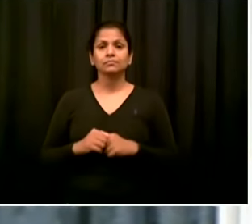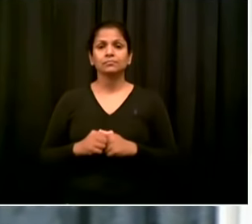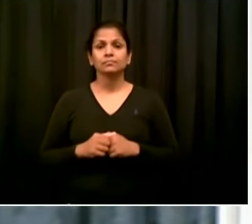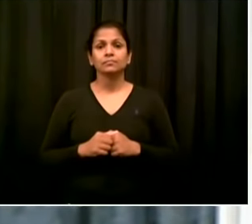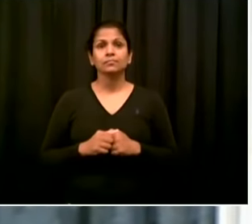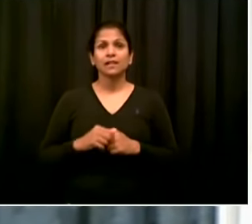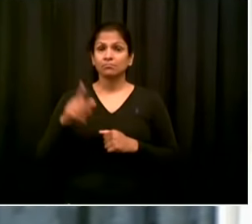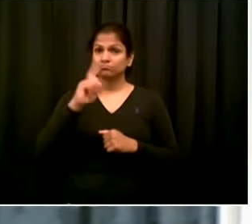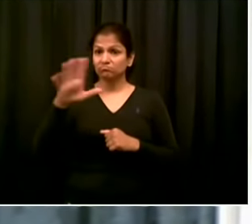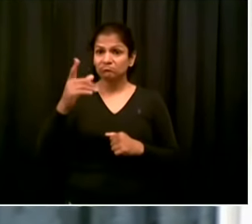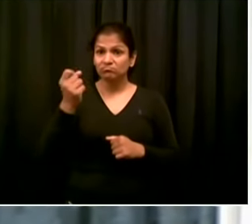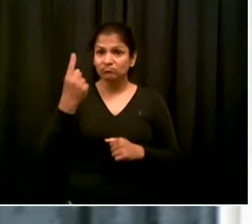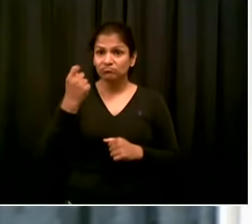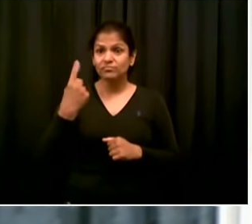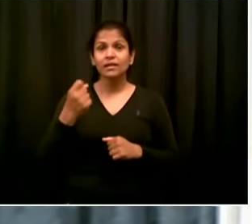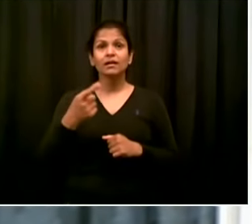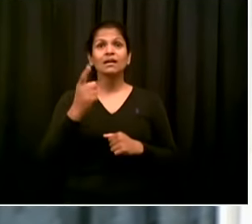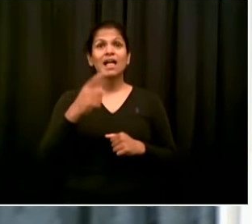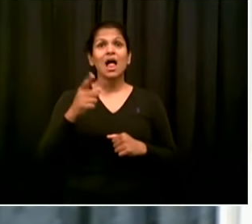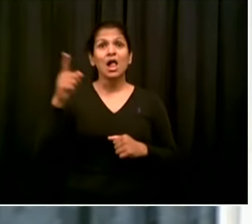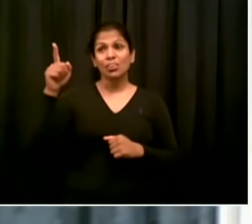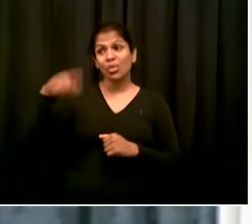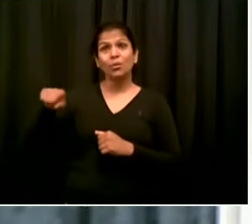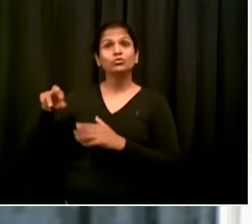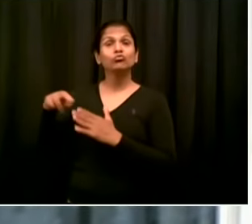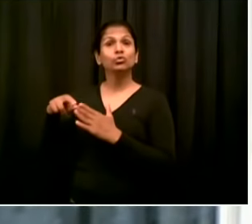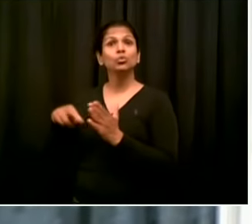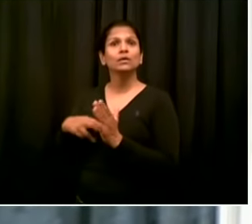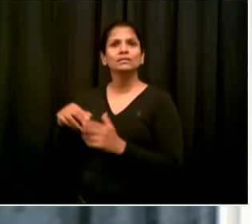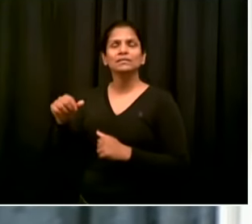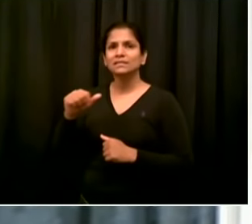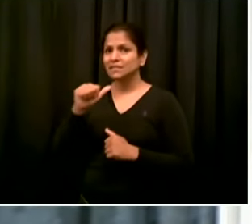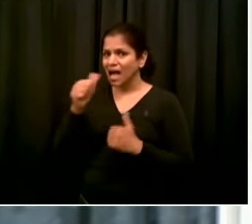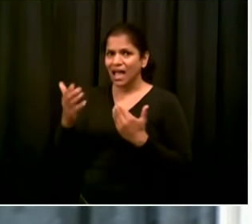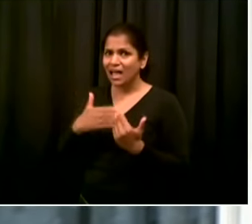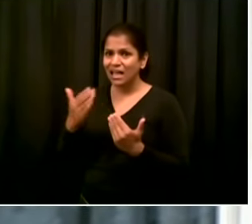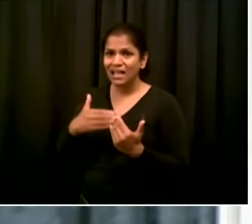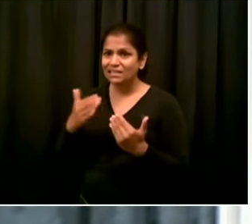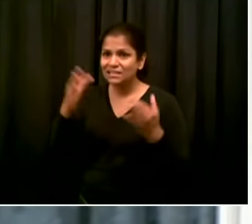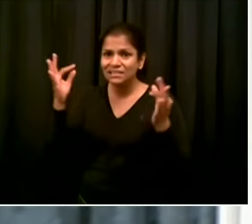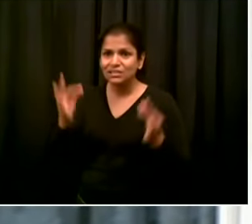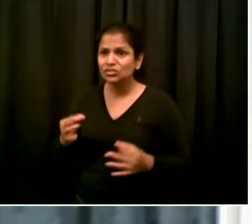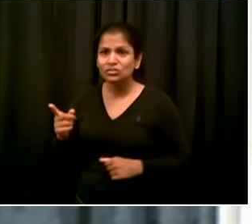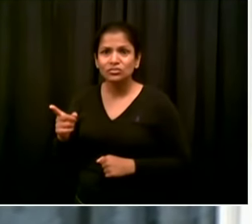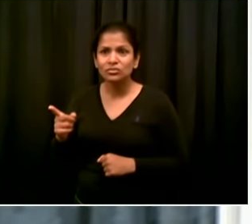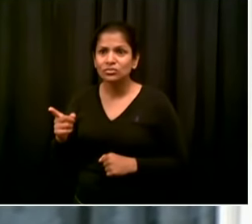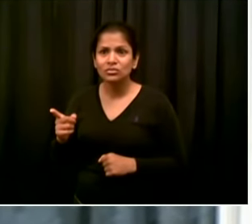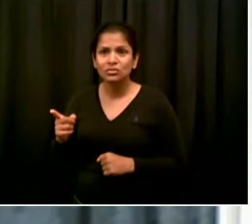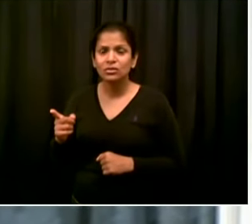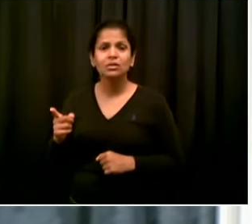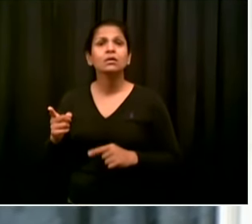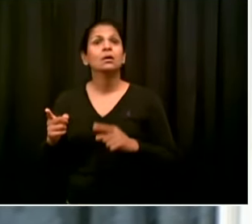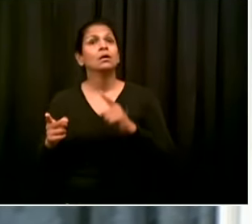YESHIVAS CAN BE OPNEYOU WANT TO MAKE SURE YOU HAVE THE VERY BTES MNUBERS. WE ARE STRONGLY